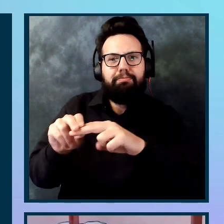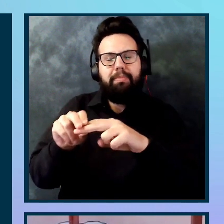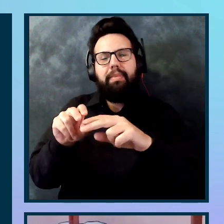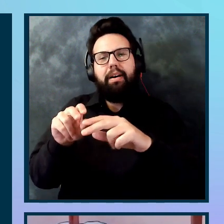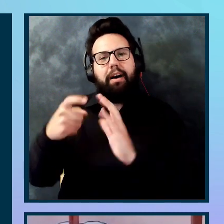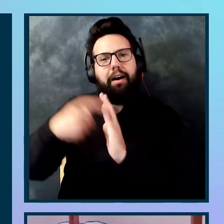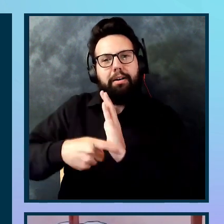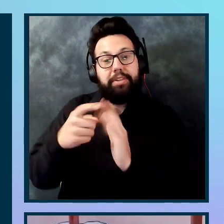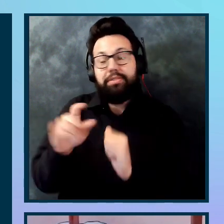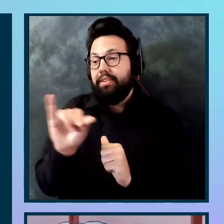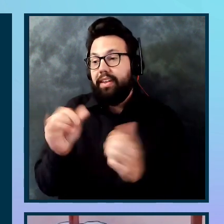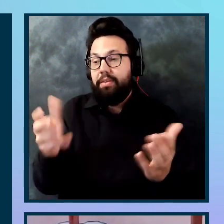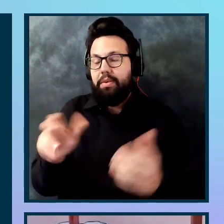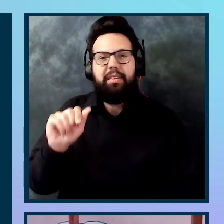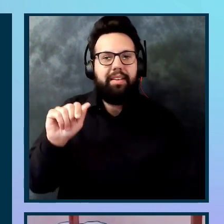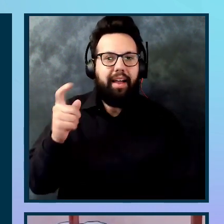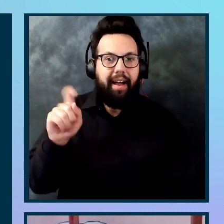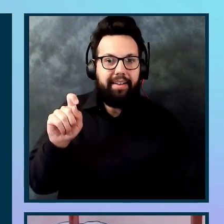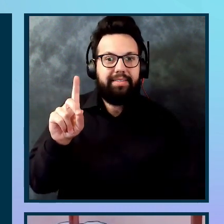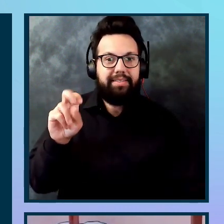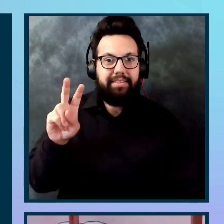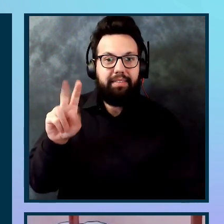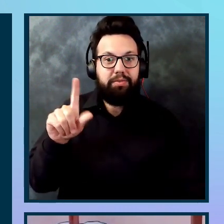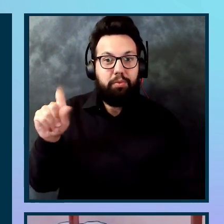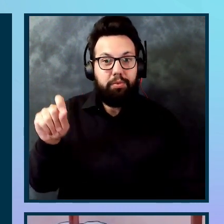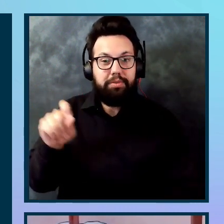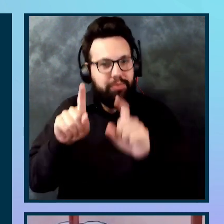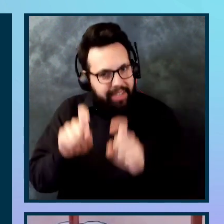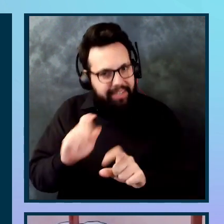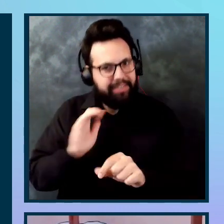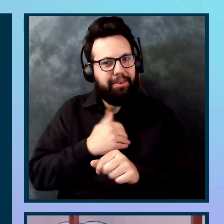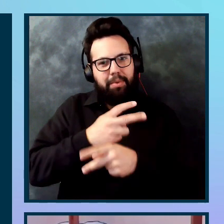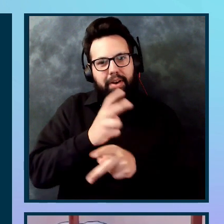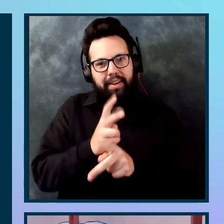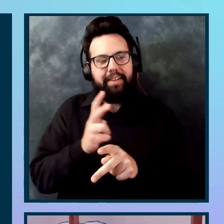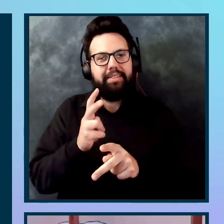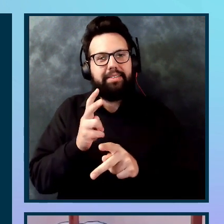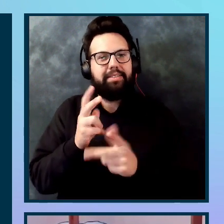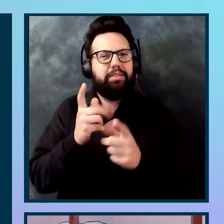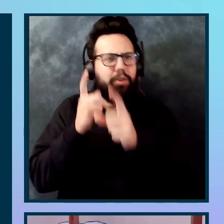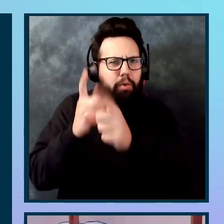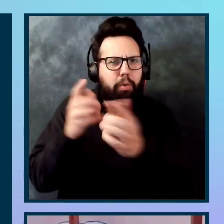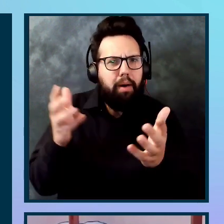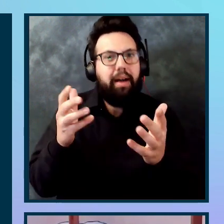to test our products and reduce the chances of regressions and improve efficiency of testing